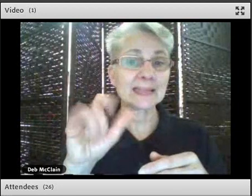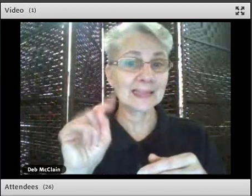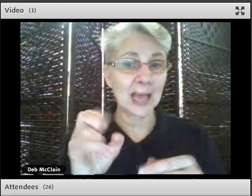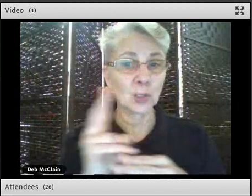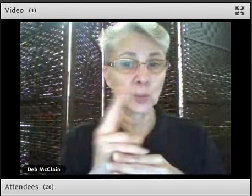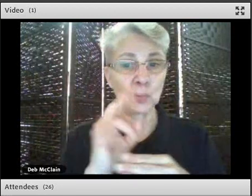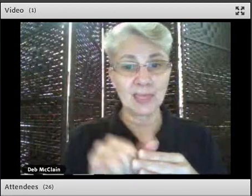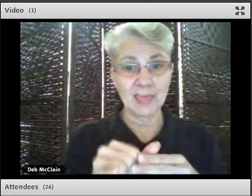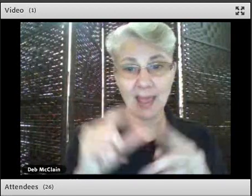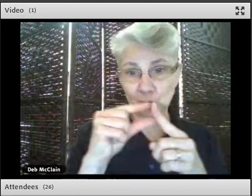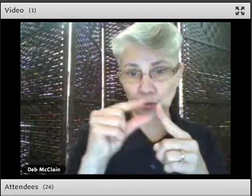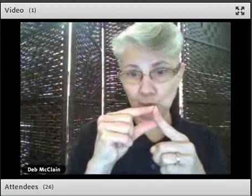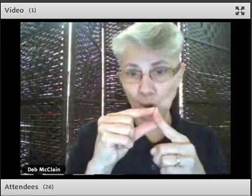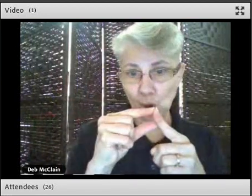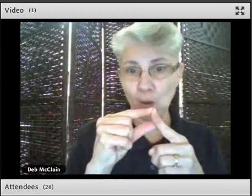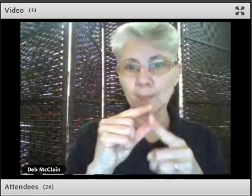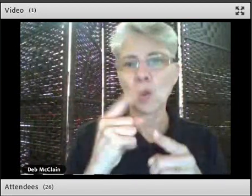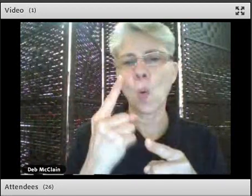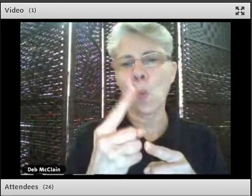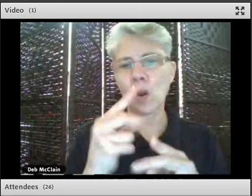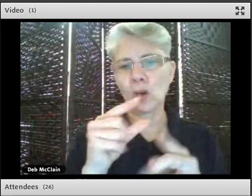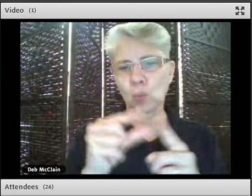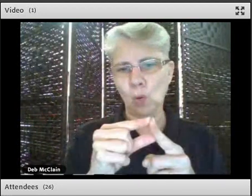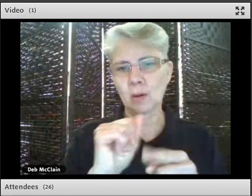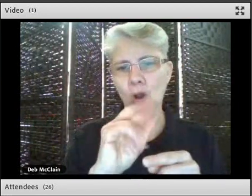CDs will, of course, be audio disc.